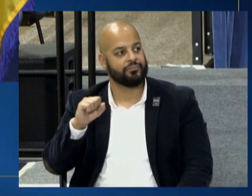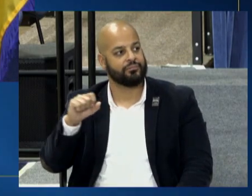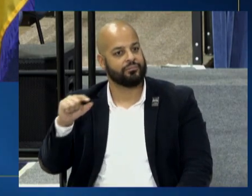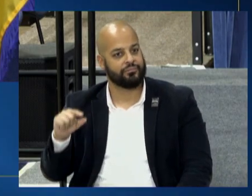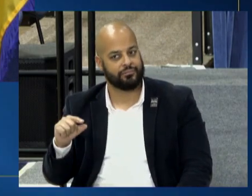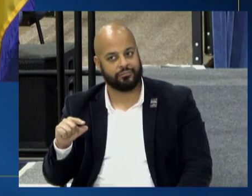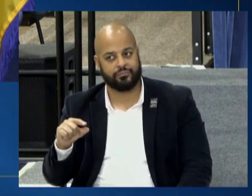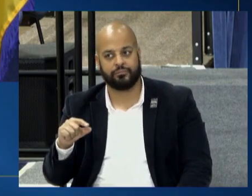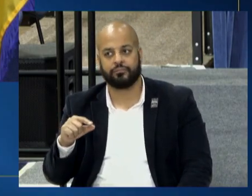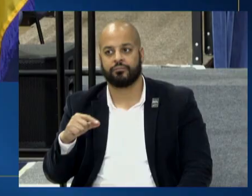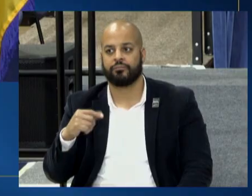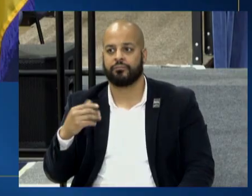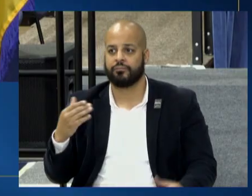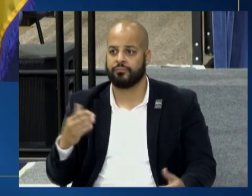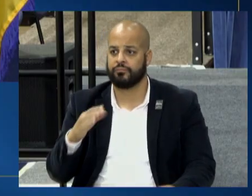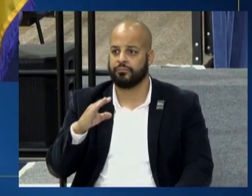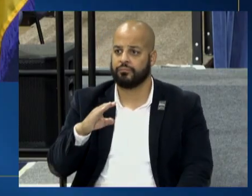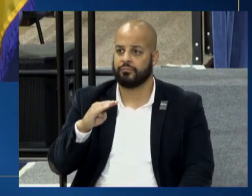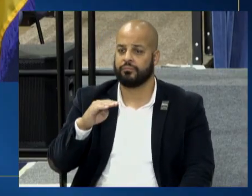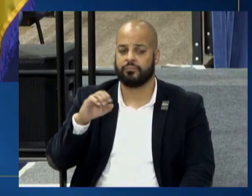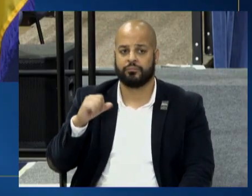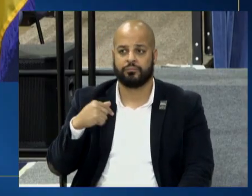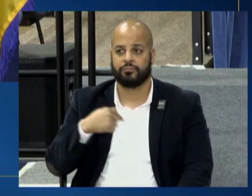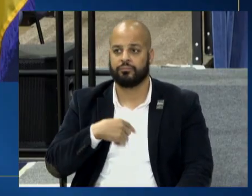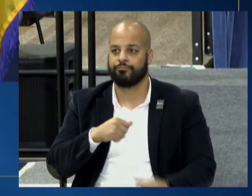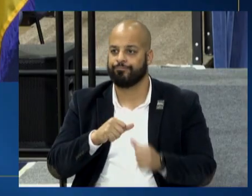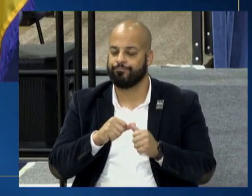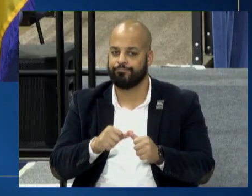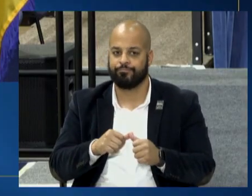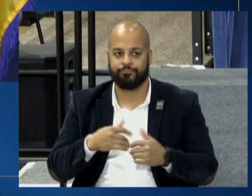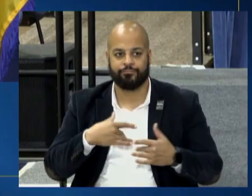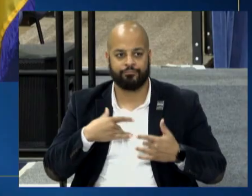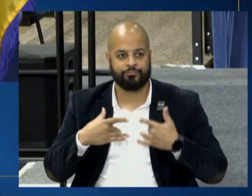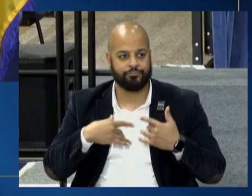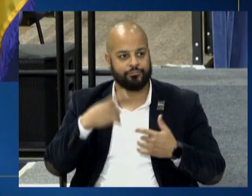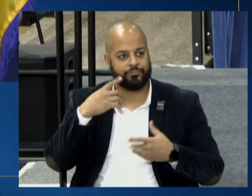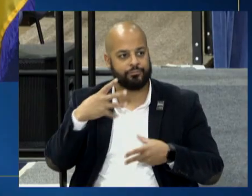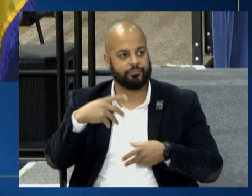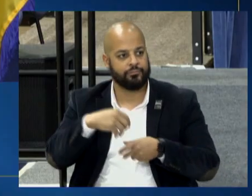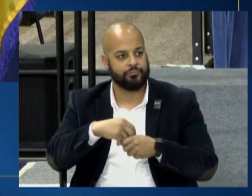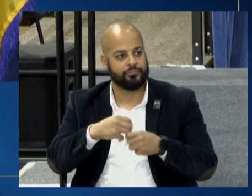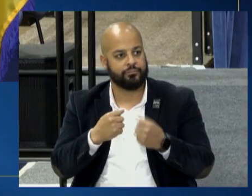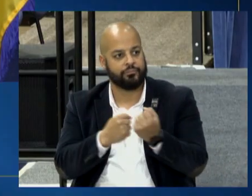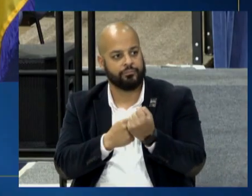We at CMS continue to be excited to participate in and support President Biden's Cancer Moonshot,